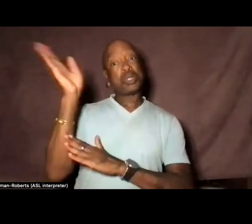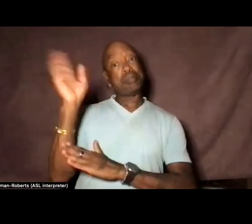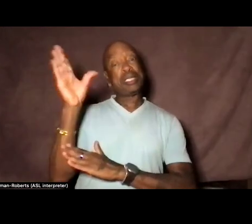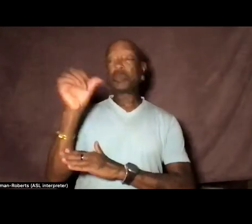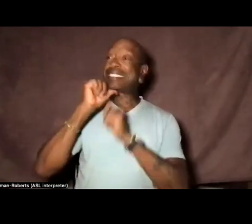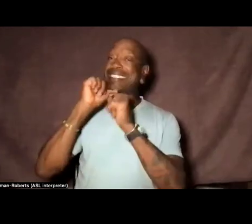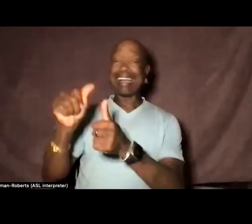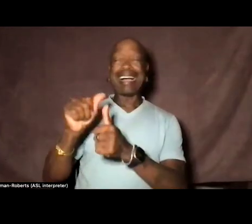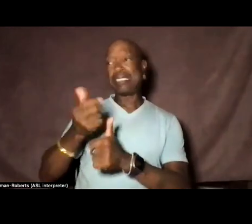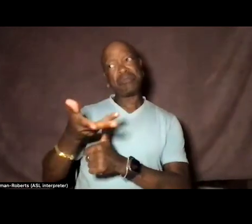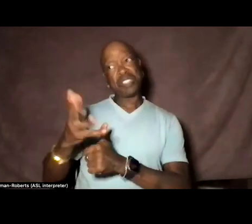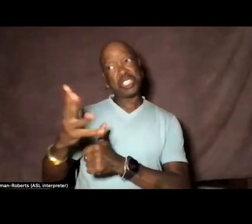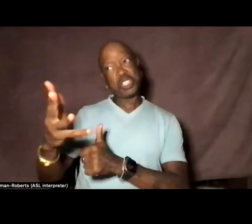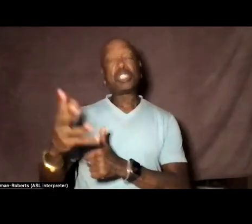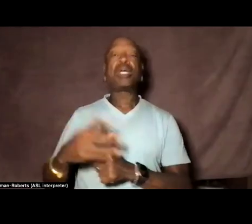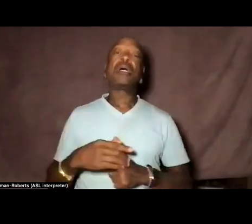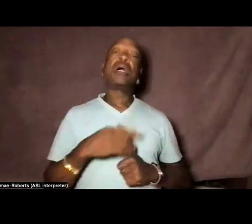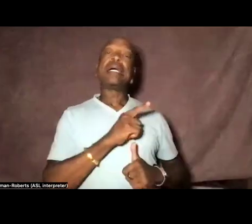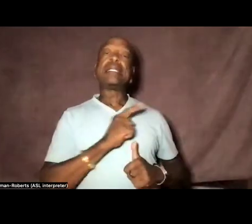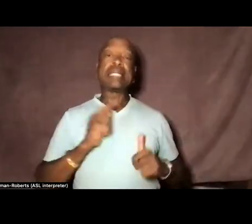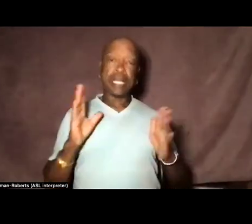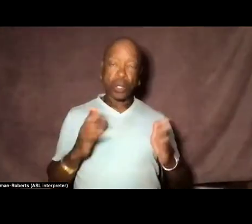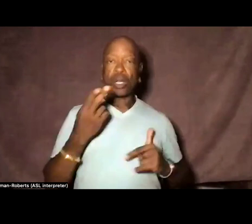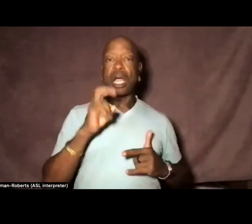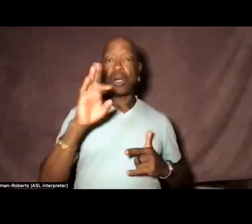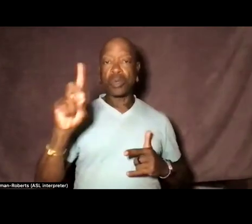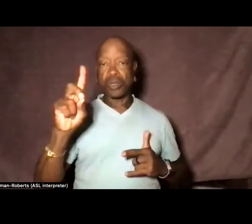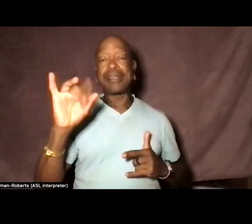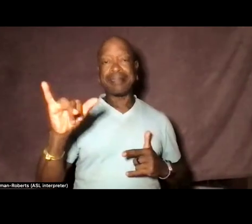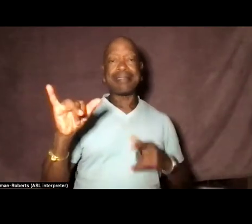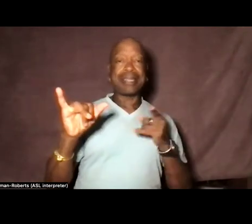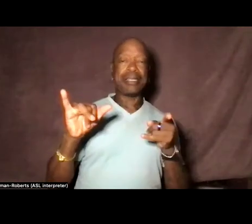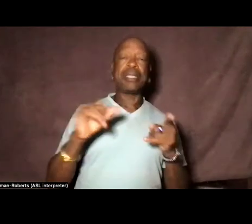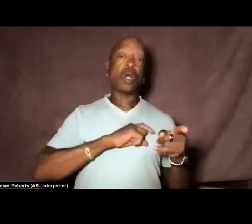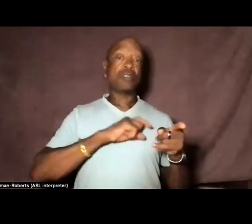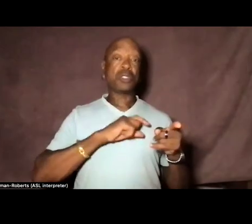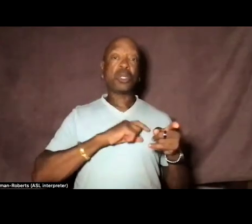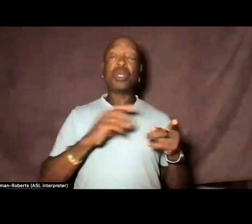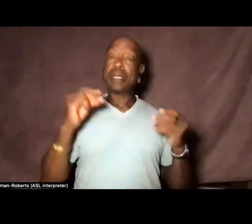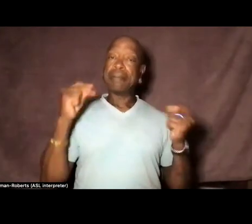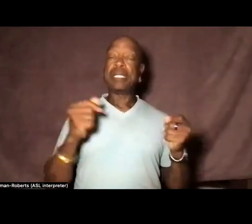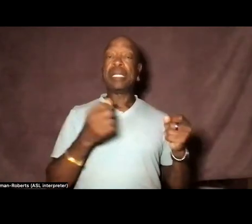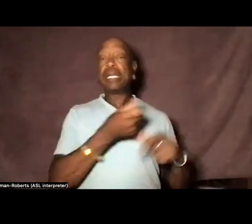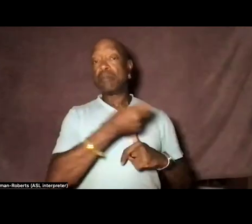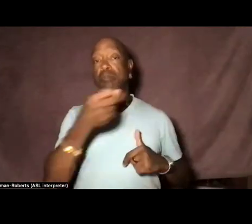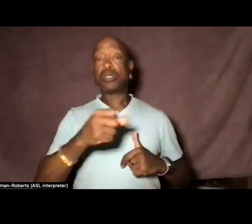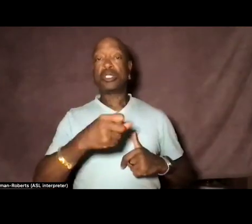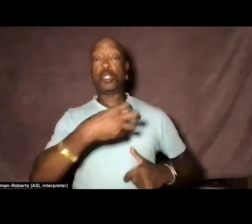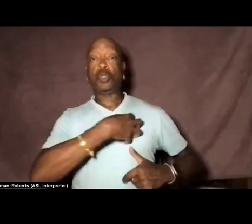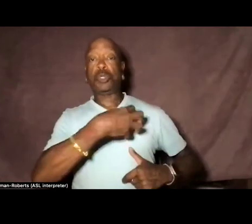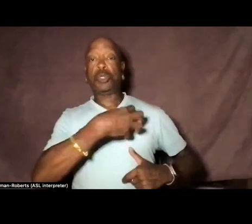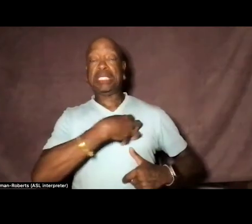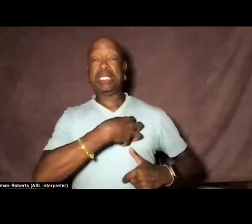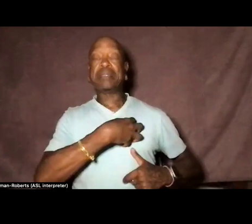and legislator Howard Kobo the presiding officer immediately brought Security in some bystander